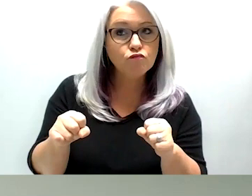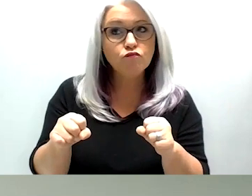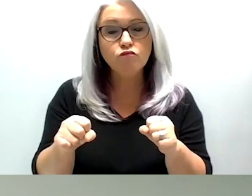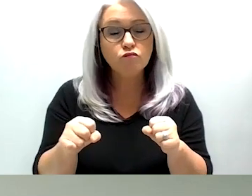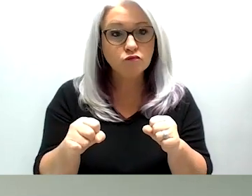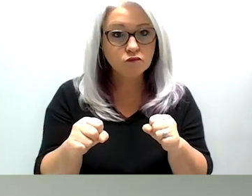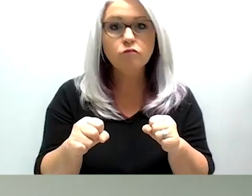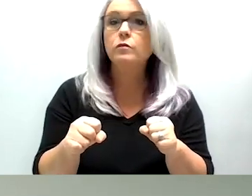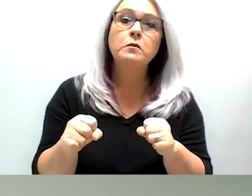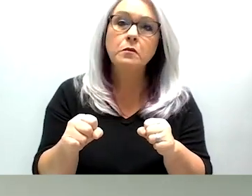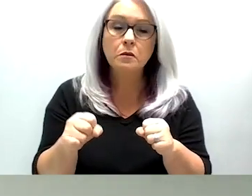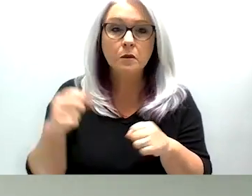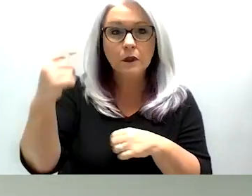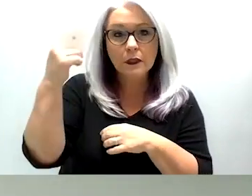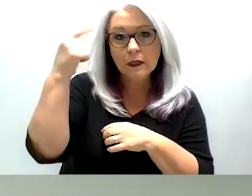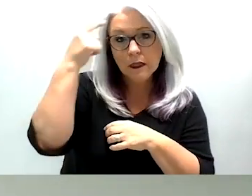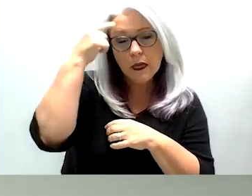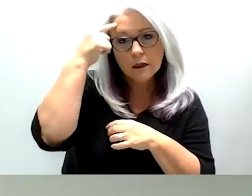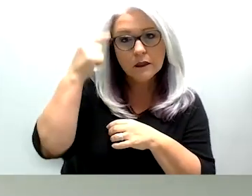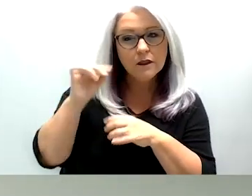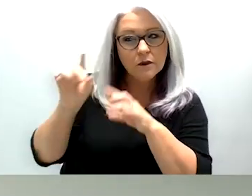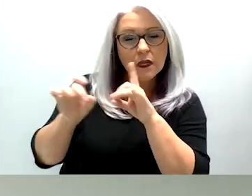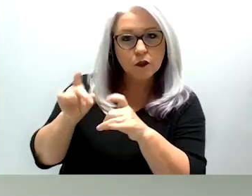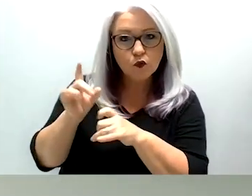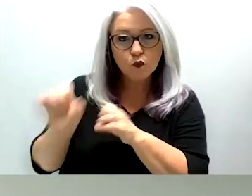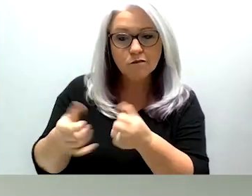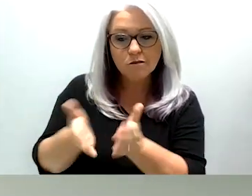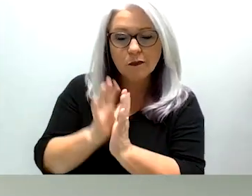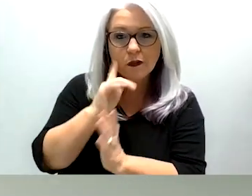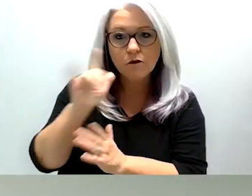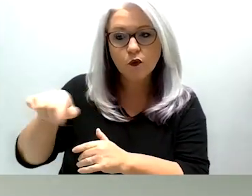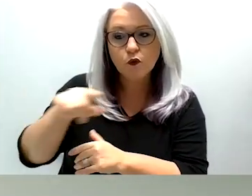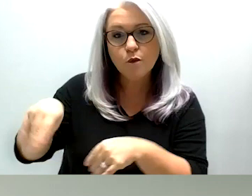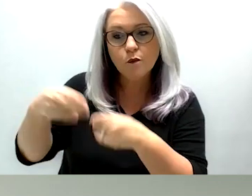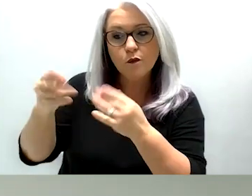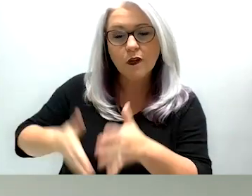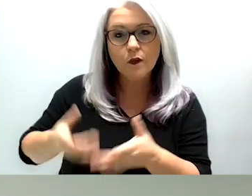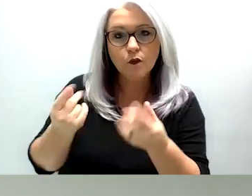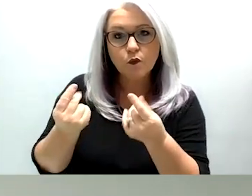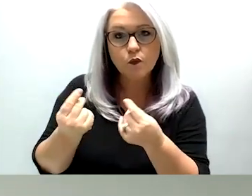you can ask your provider to do. I'm blanking on the names of